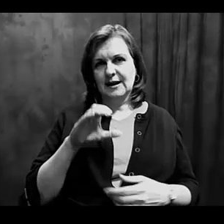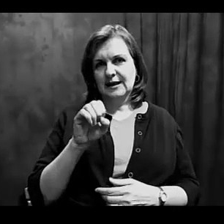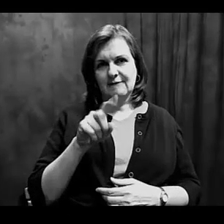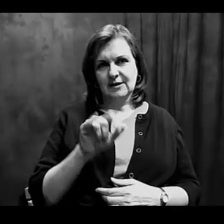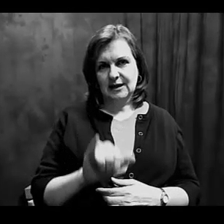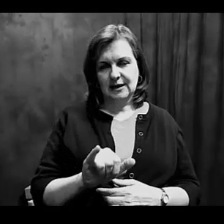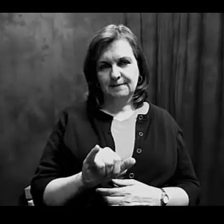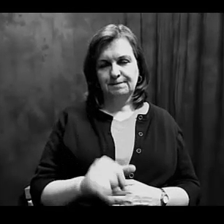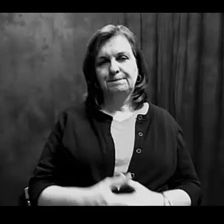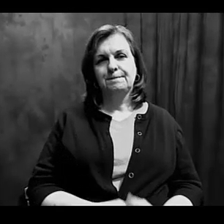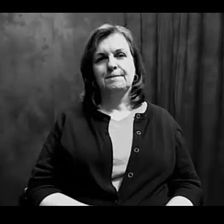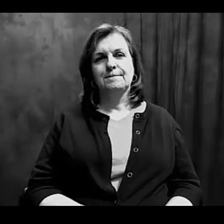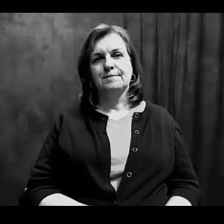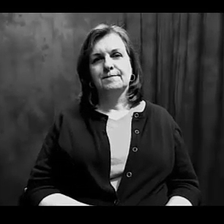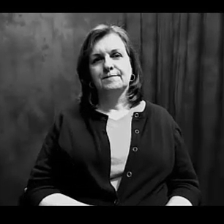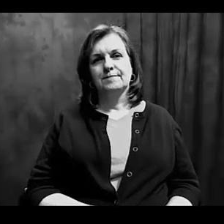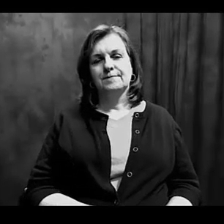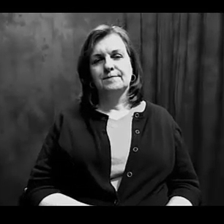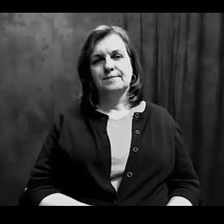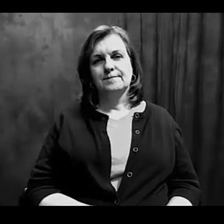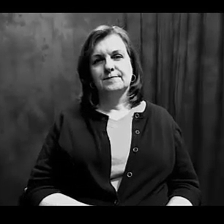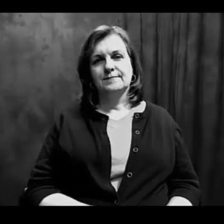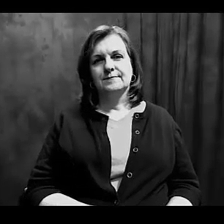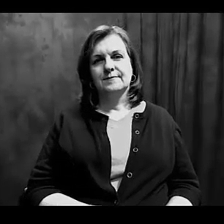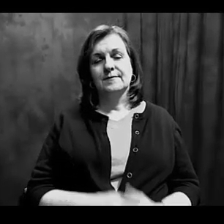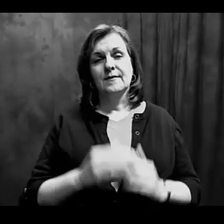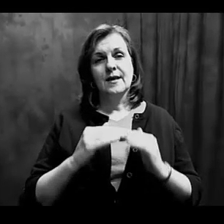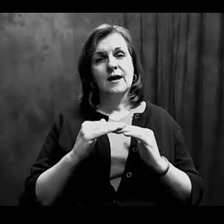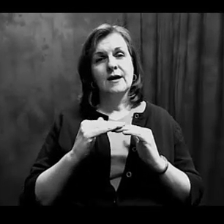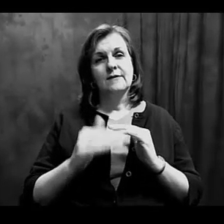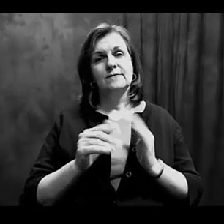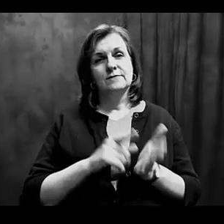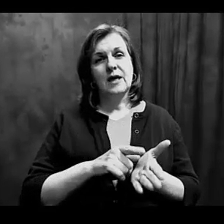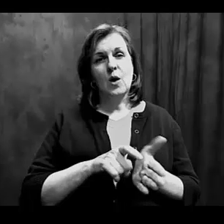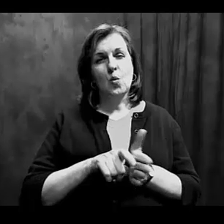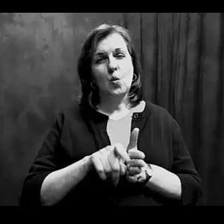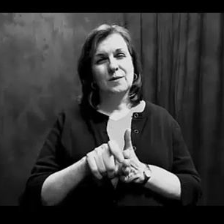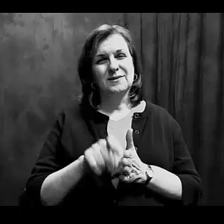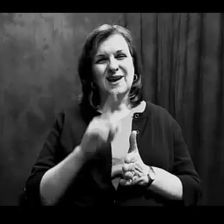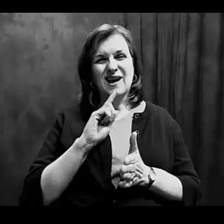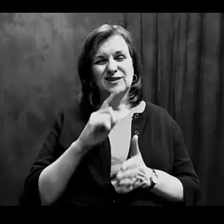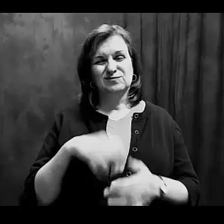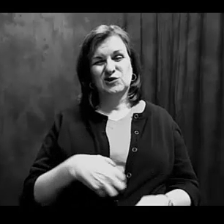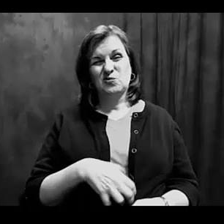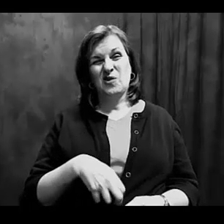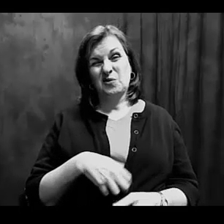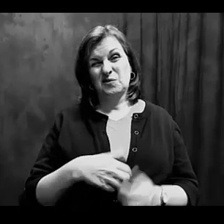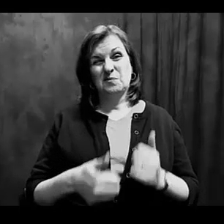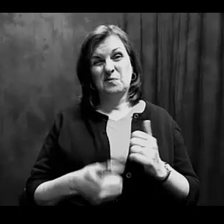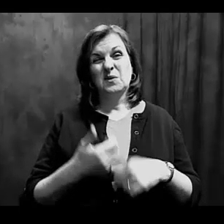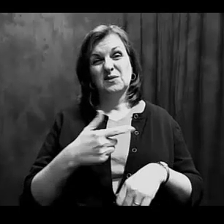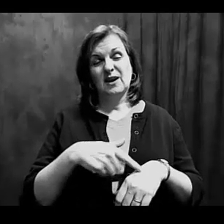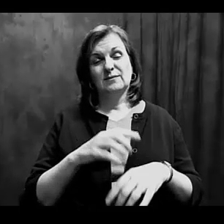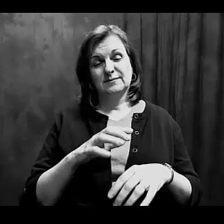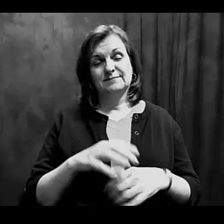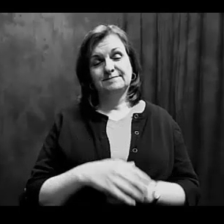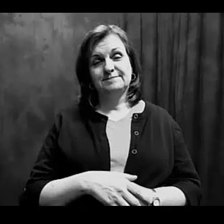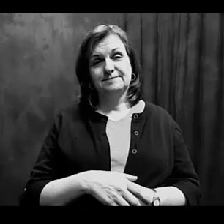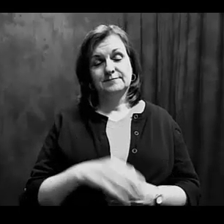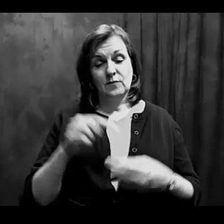most of the time we look at these flat worms as being pretty gross -- frankly!